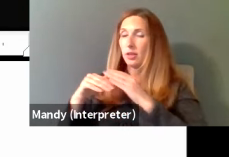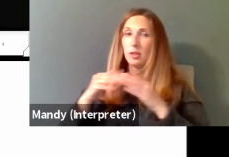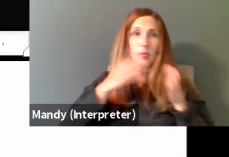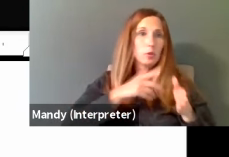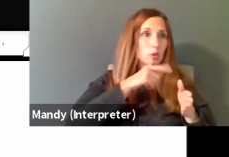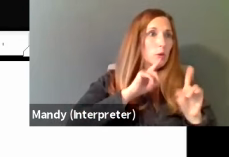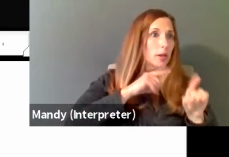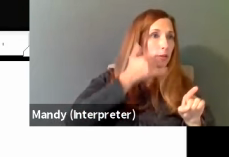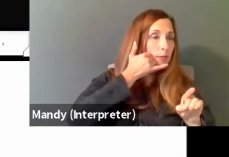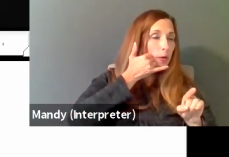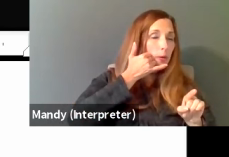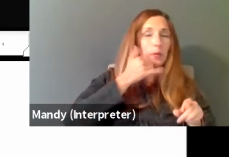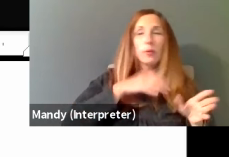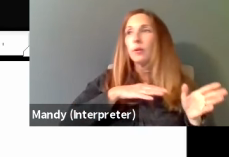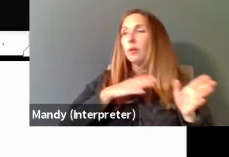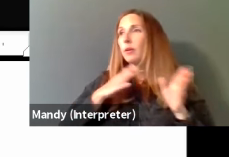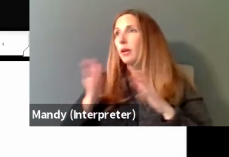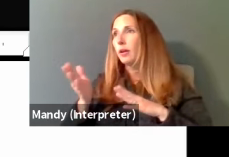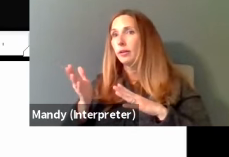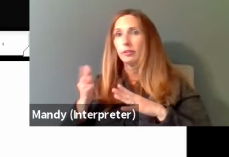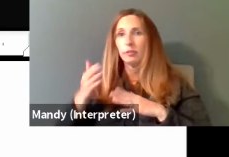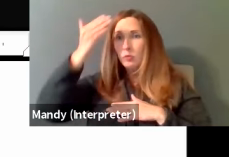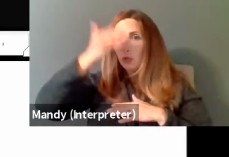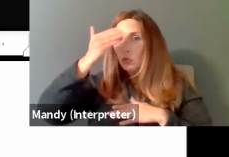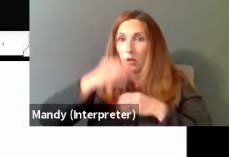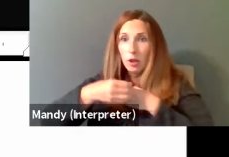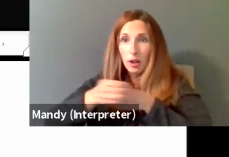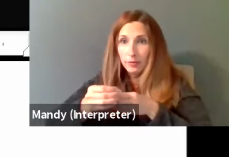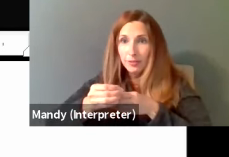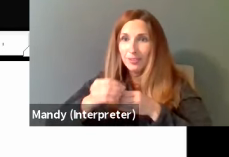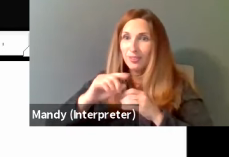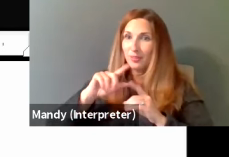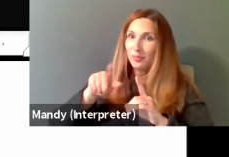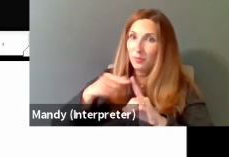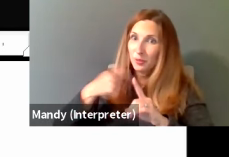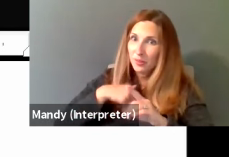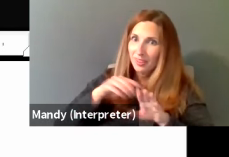someone at your front office. Once we have front offices, again,